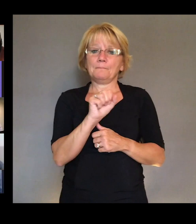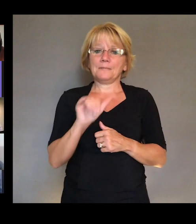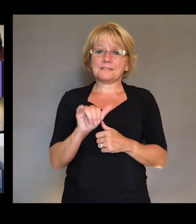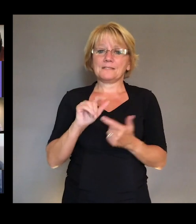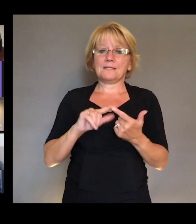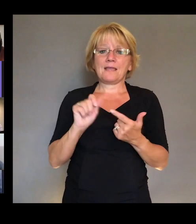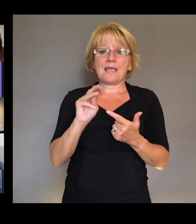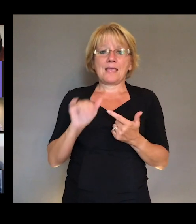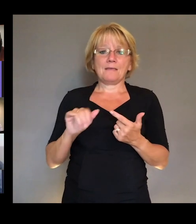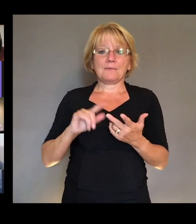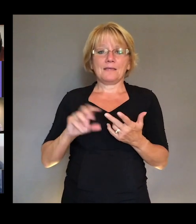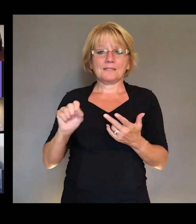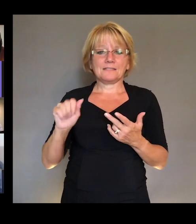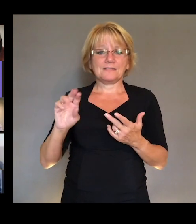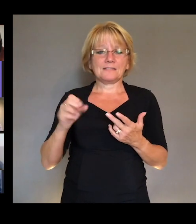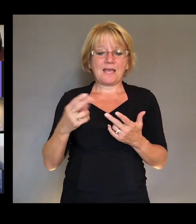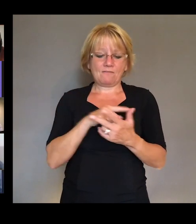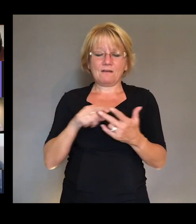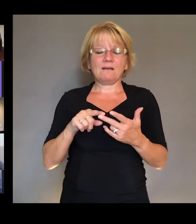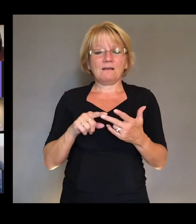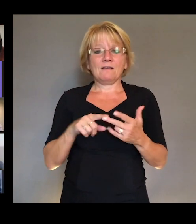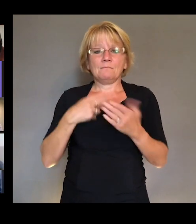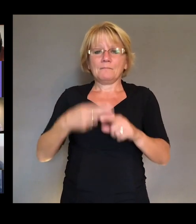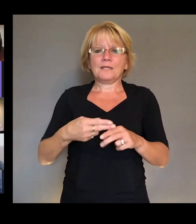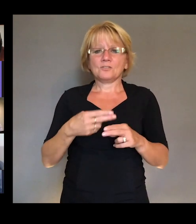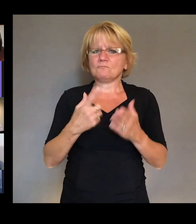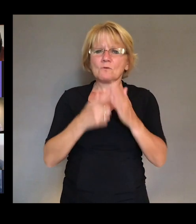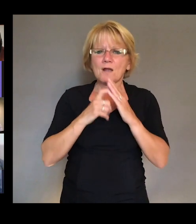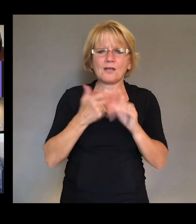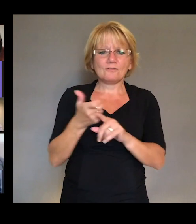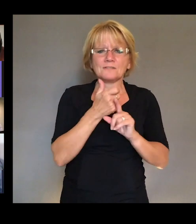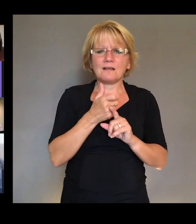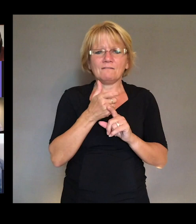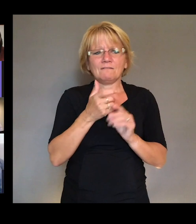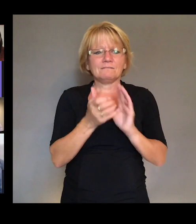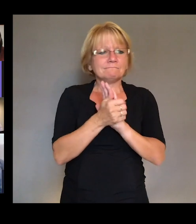is you don't have to be an expert either. I'm the director of multicultural affairs and I'm not an expert in all this.